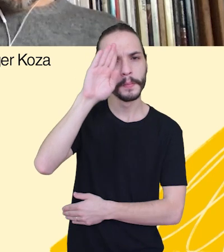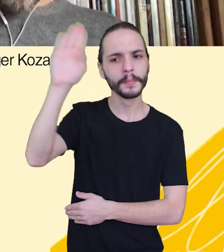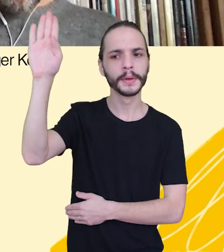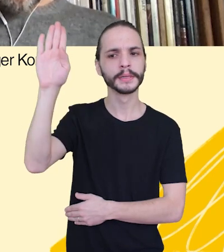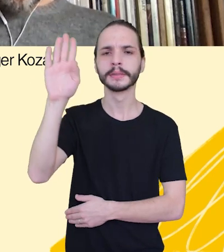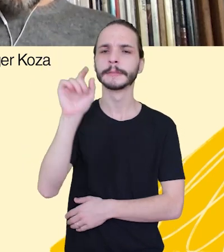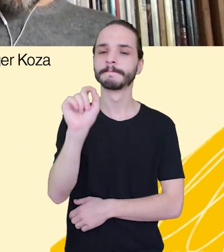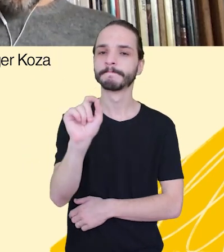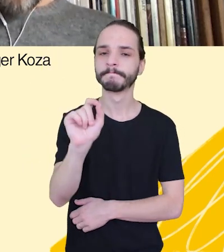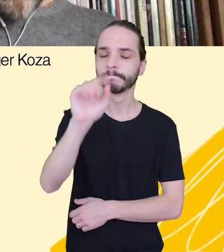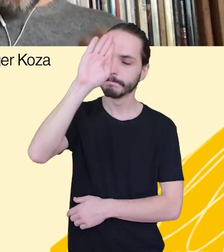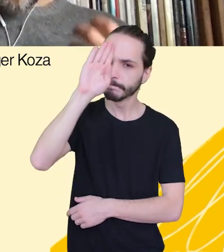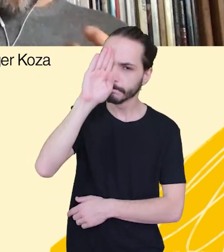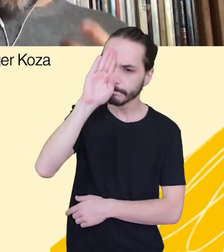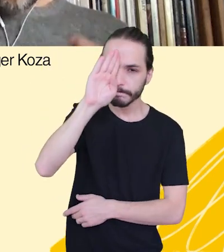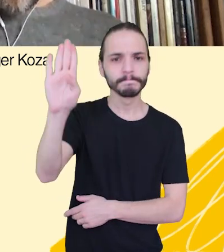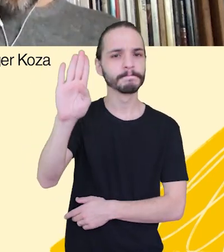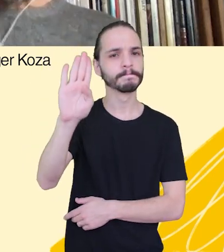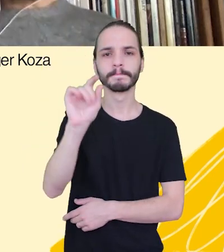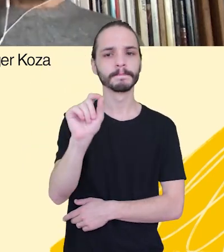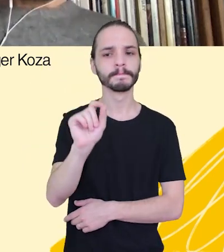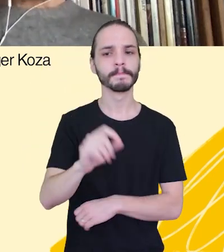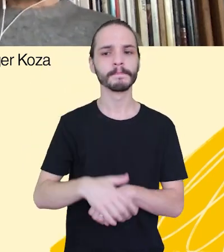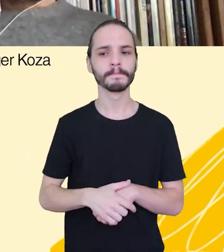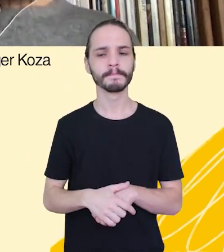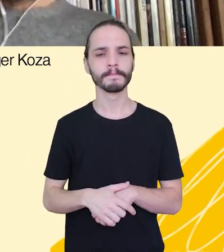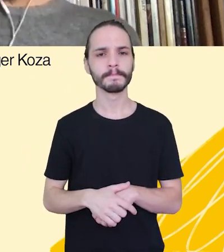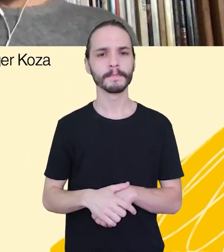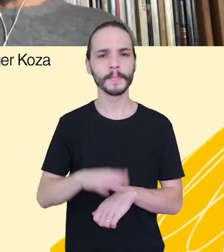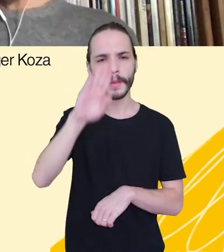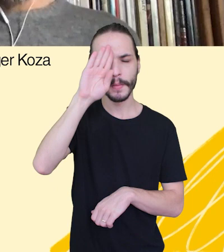the main knowledge that you transmit to them?